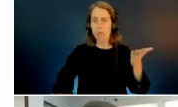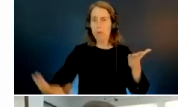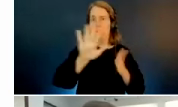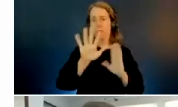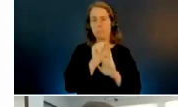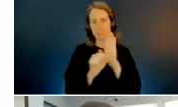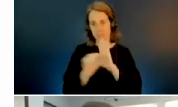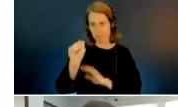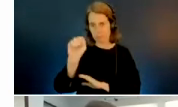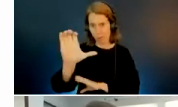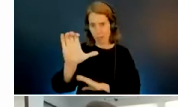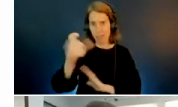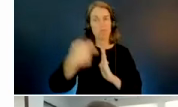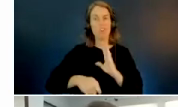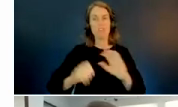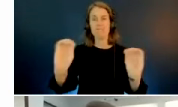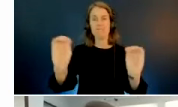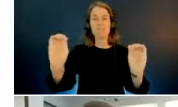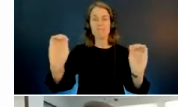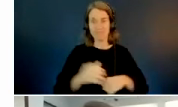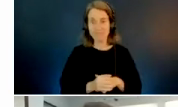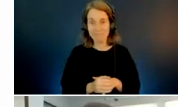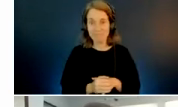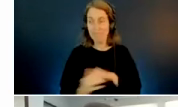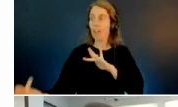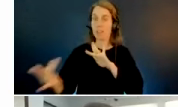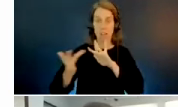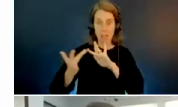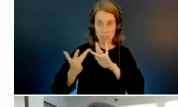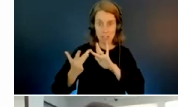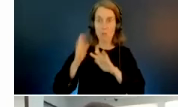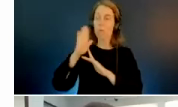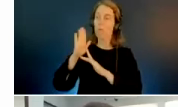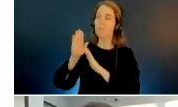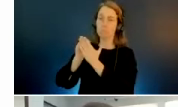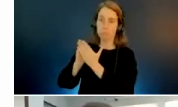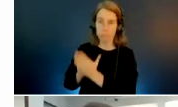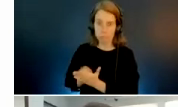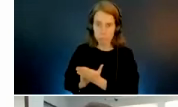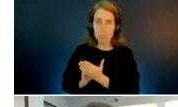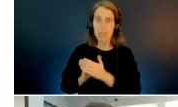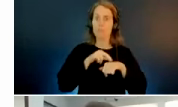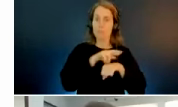call us um we do have intake and referral services we'll talk a little bit more about that throughout